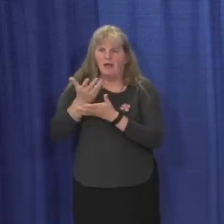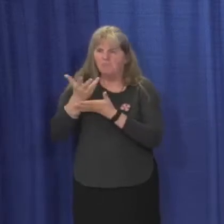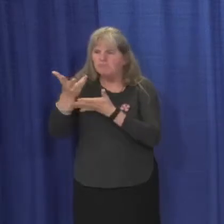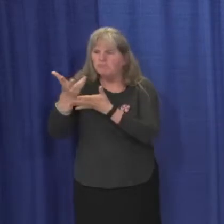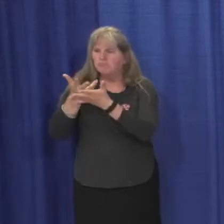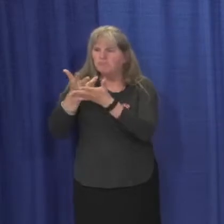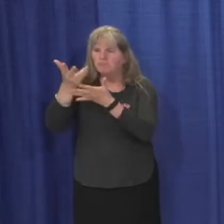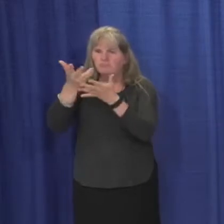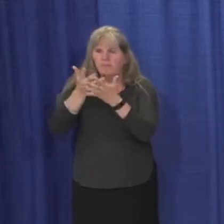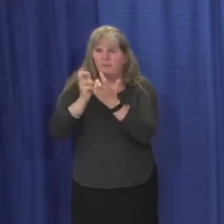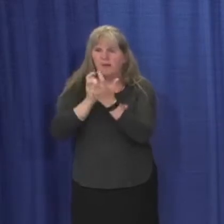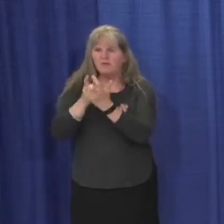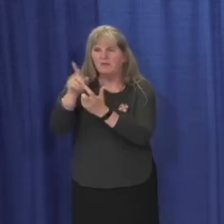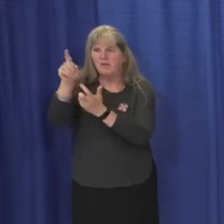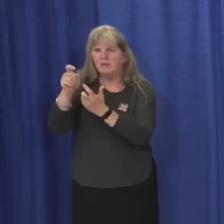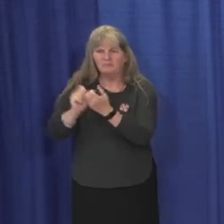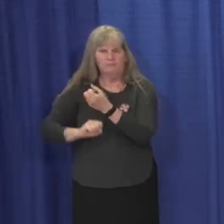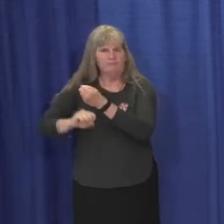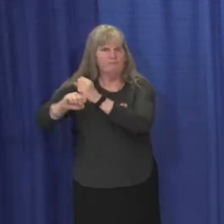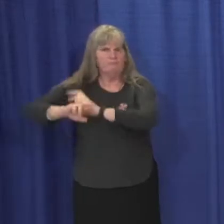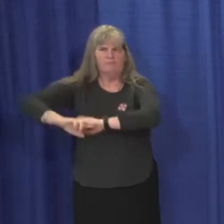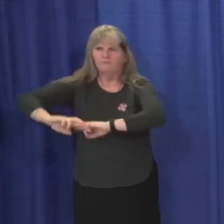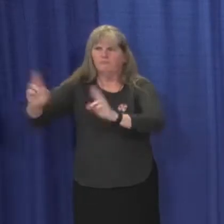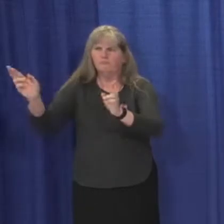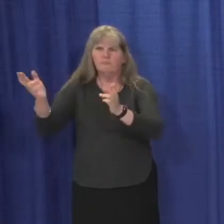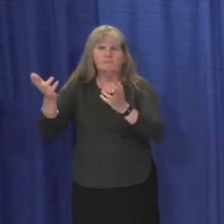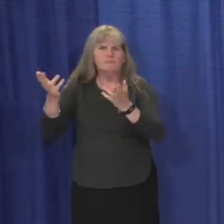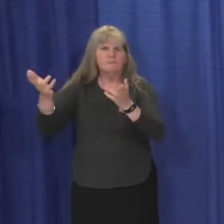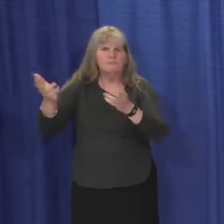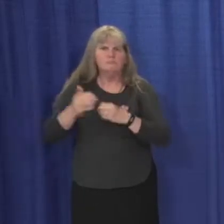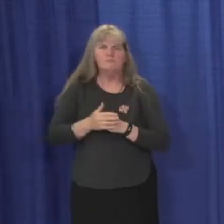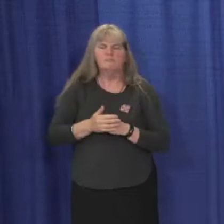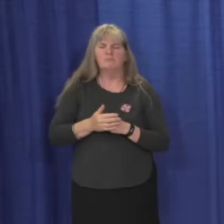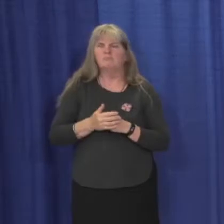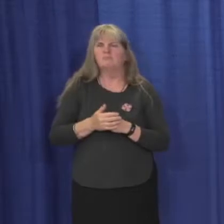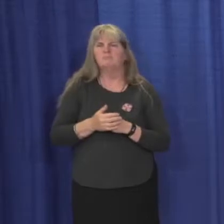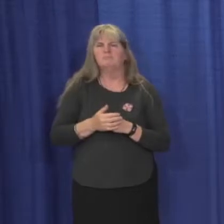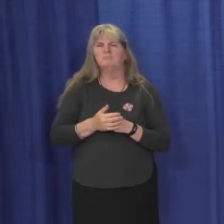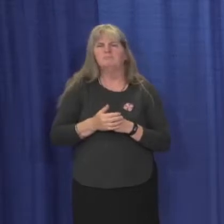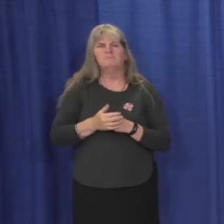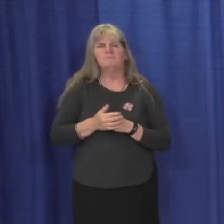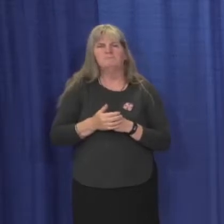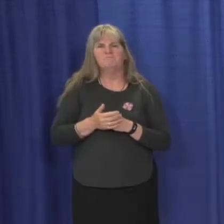risk per community and that's based on COVID activity location of the community, the